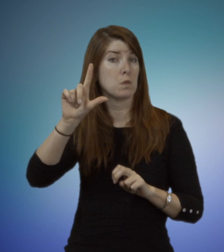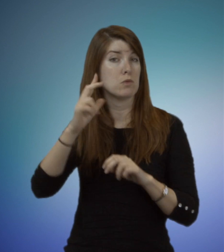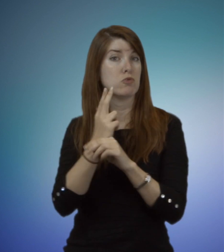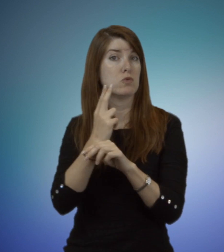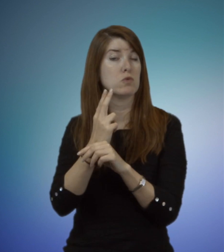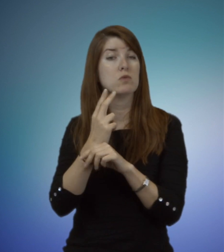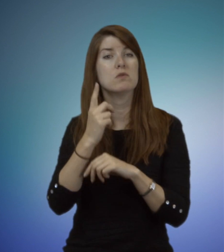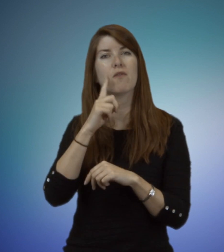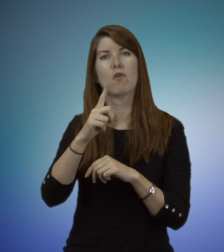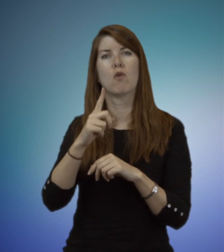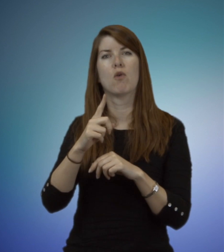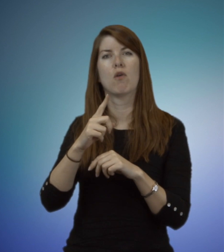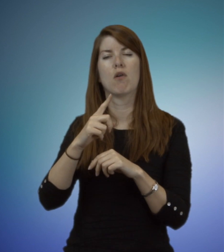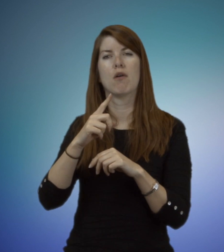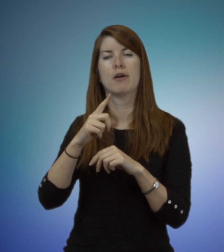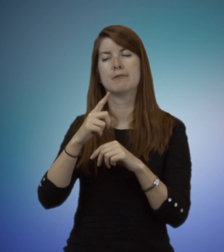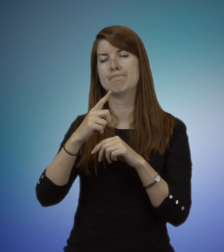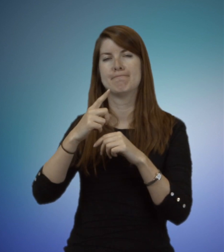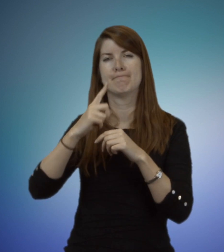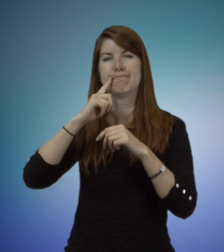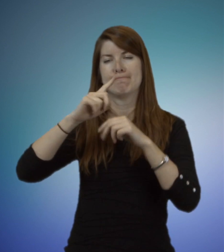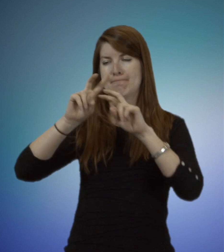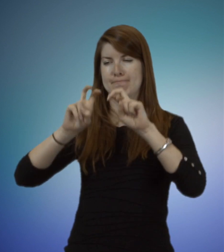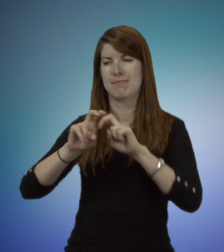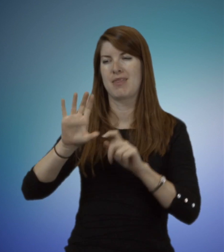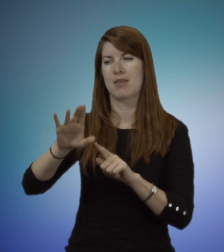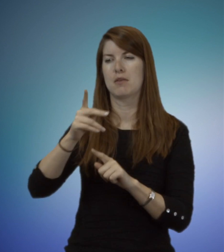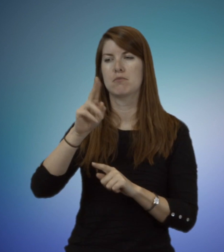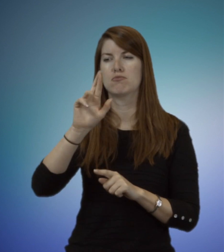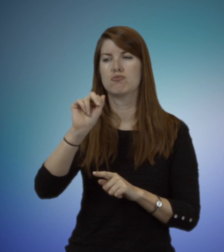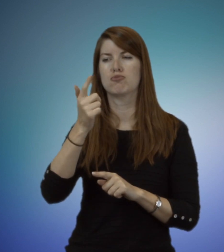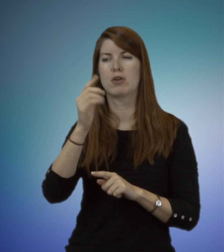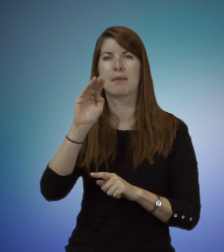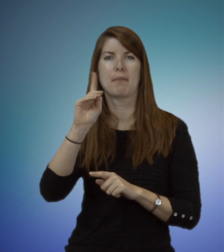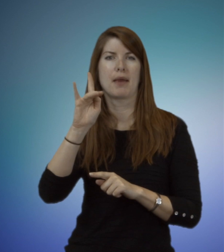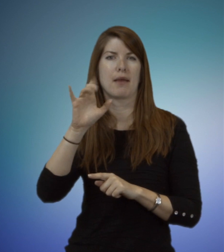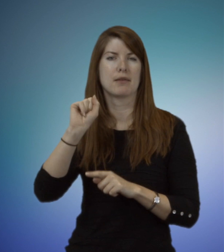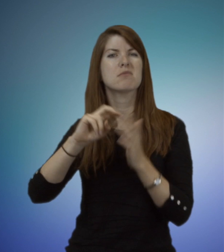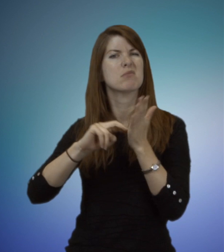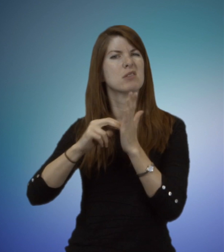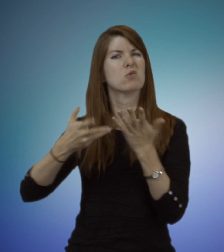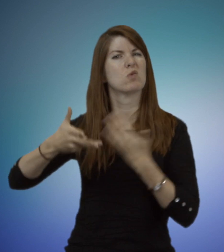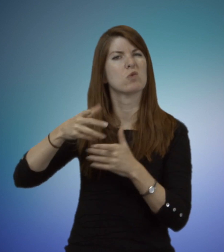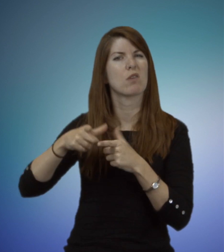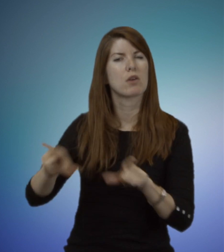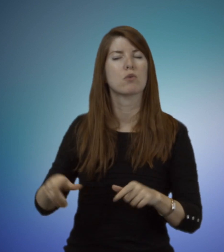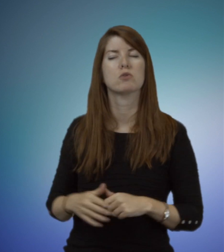An example of this may be a checklist that teachers fill out or a classroom observation